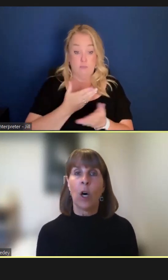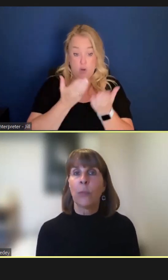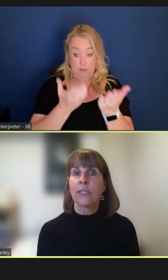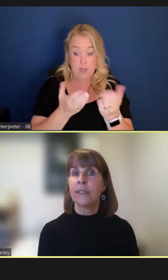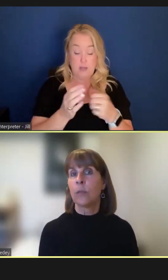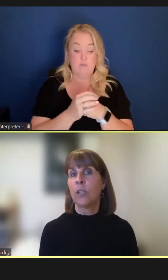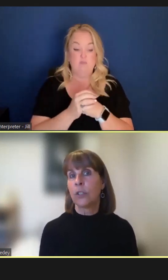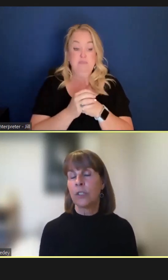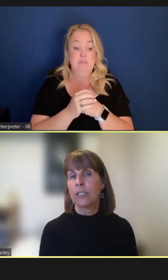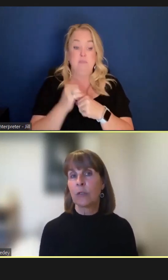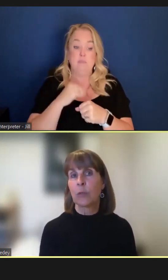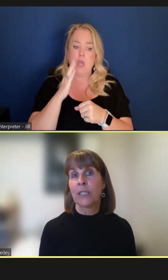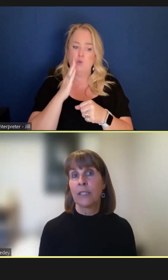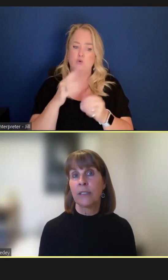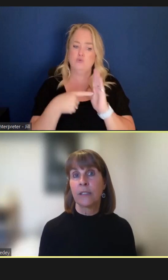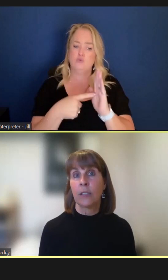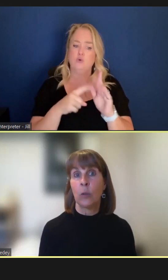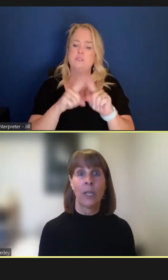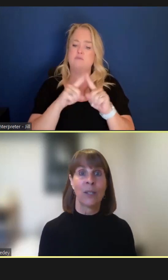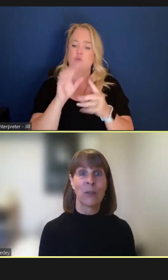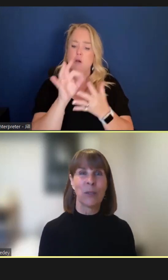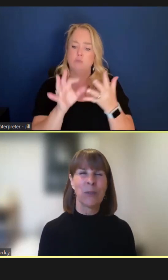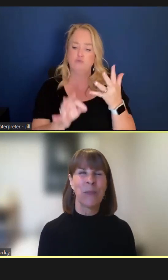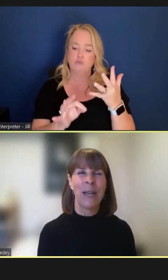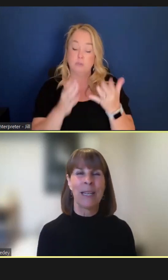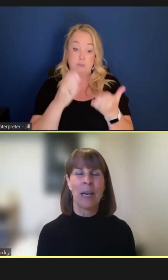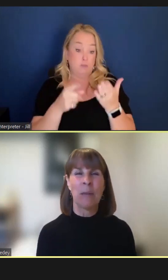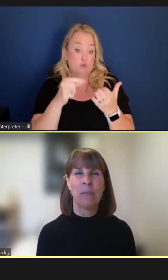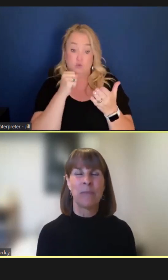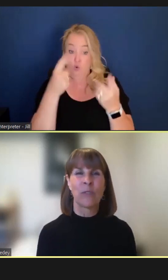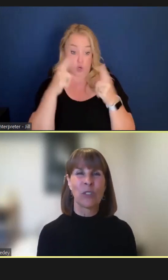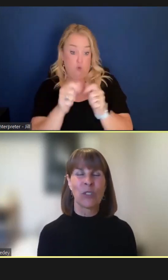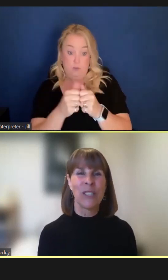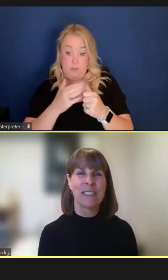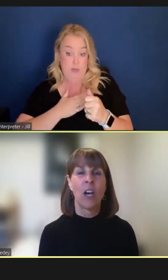present some alternatives because you might not agree with my uh first choice